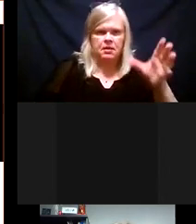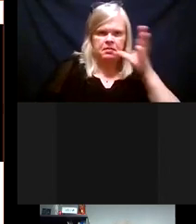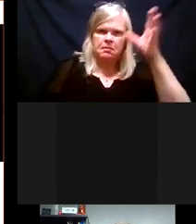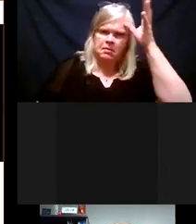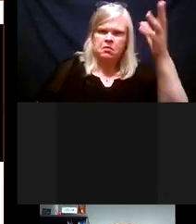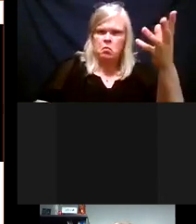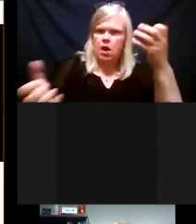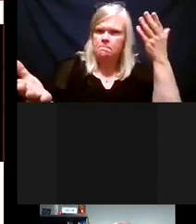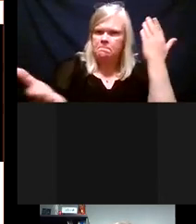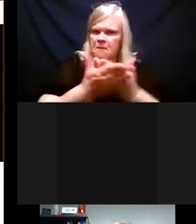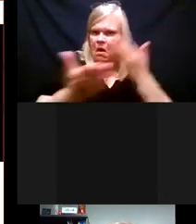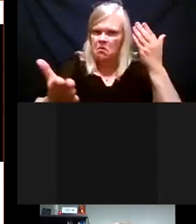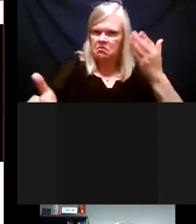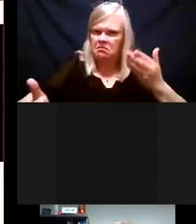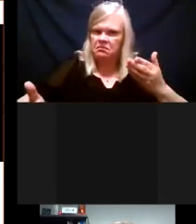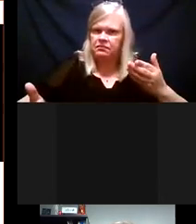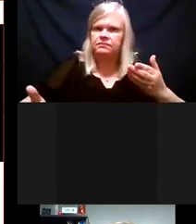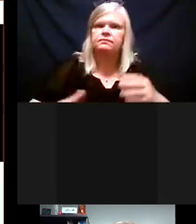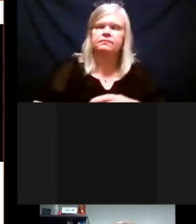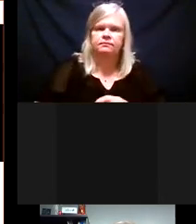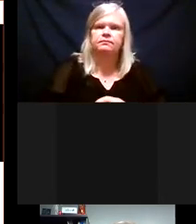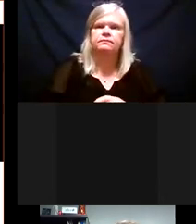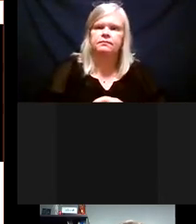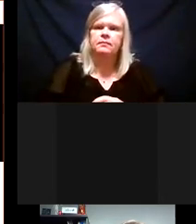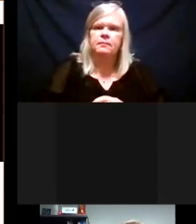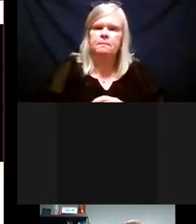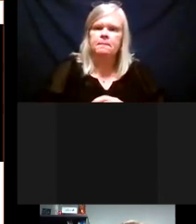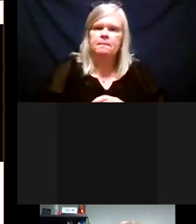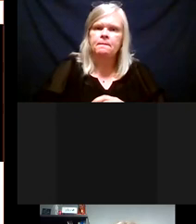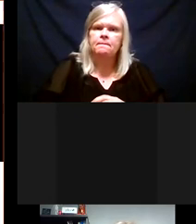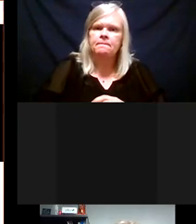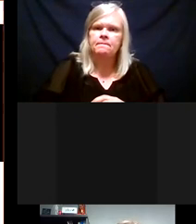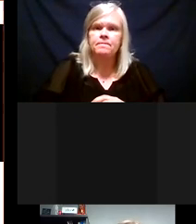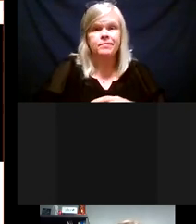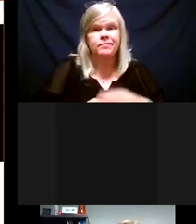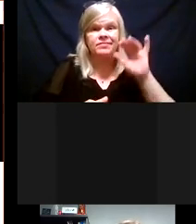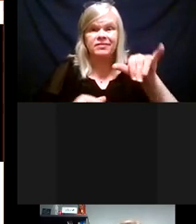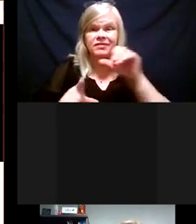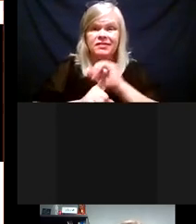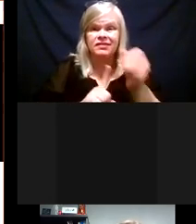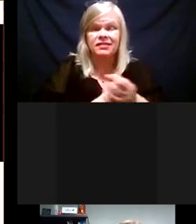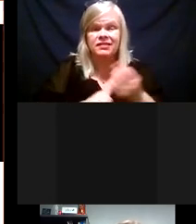THAT. AND IN THAT SITUATION IT SHOULD